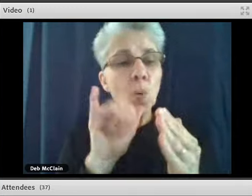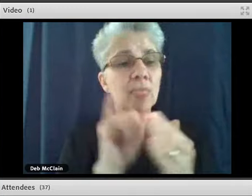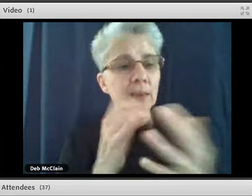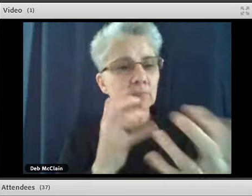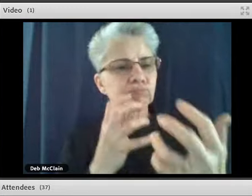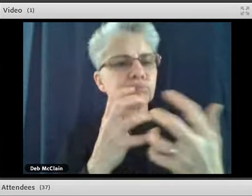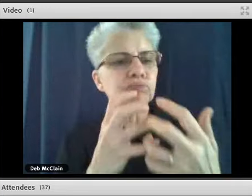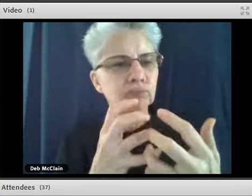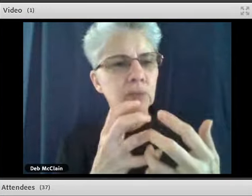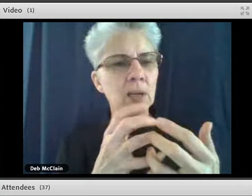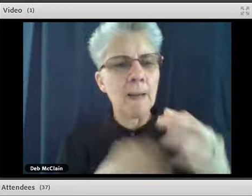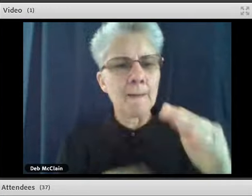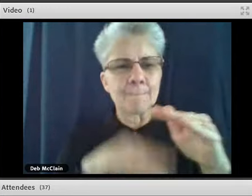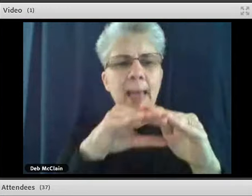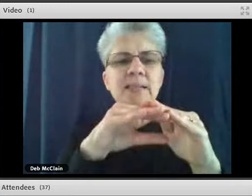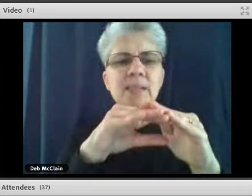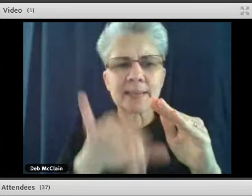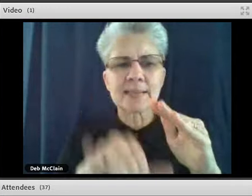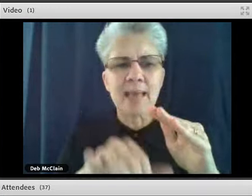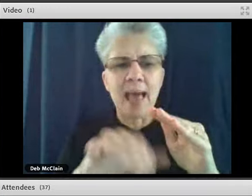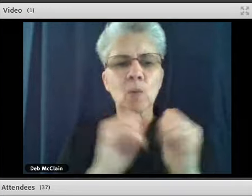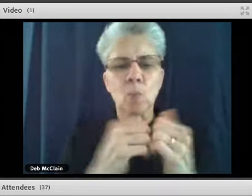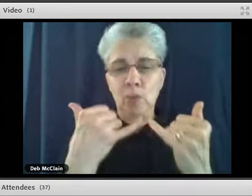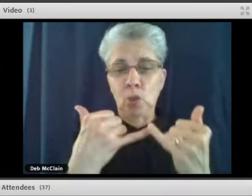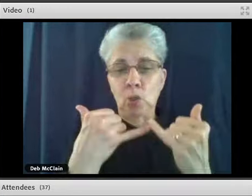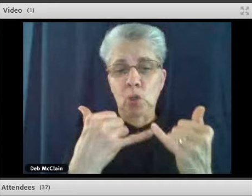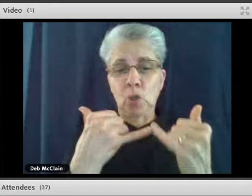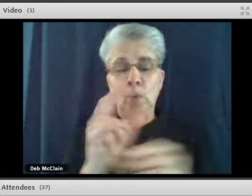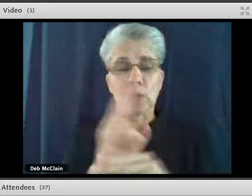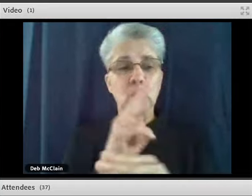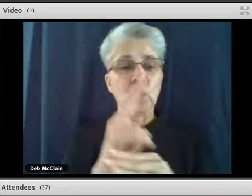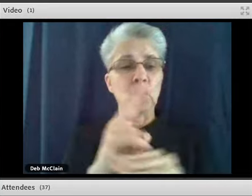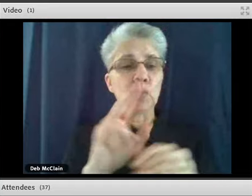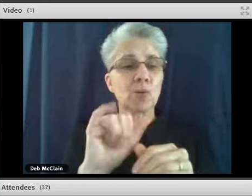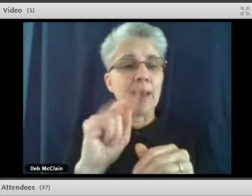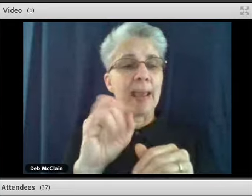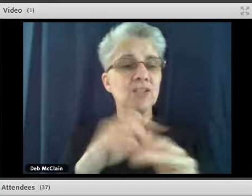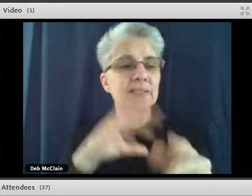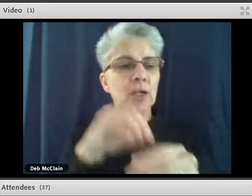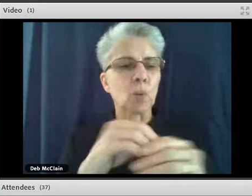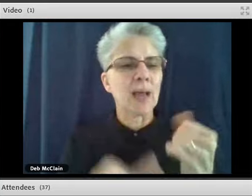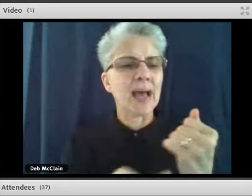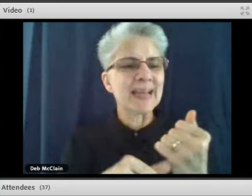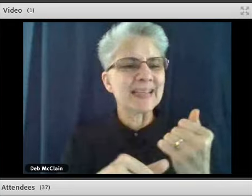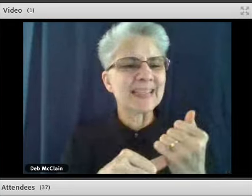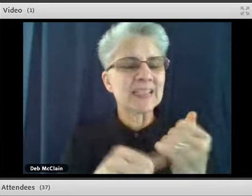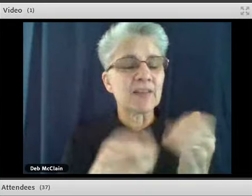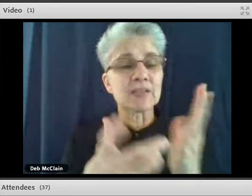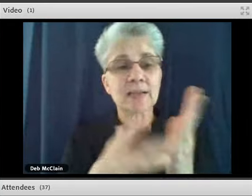So, you want to make sure that you maximize compatibility with current and future user agents, including assistive technology.